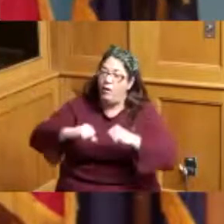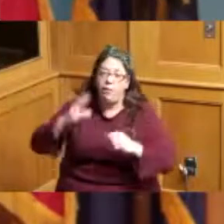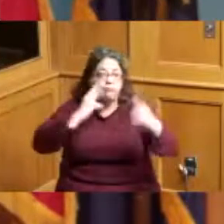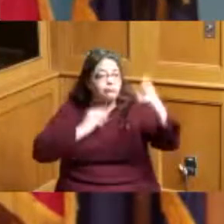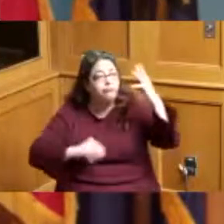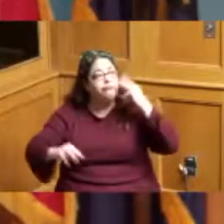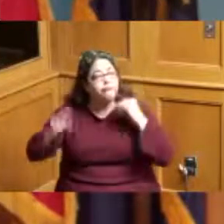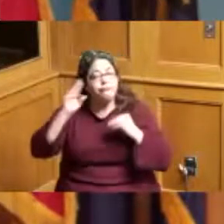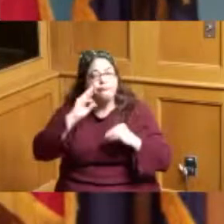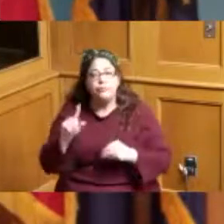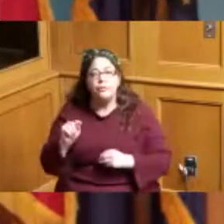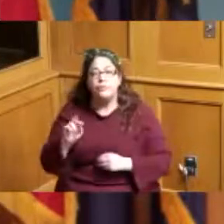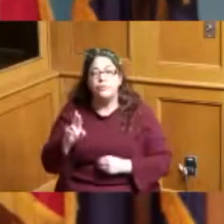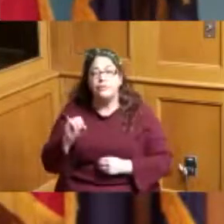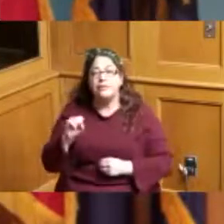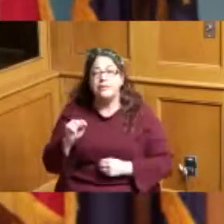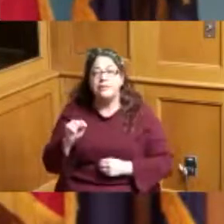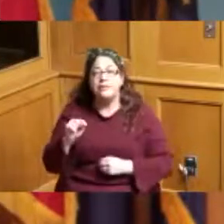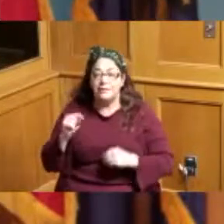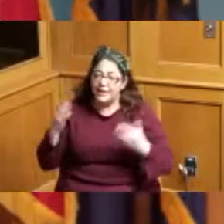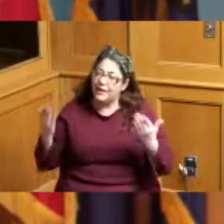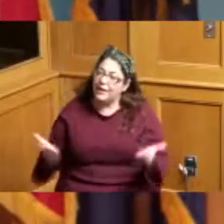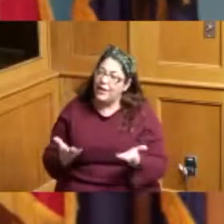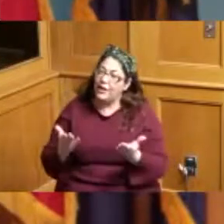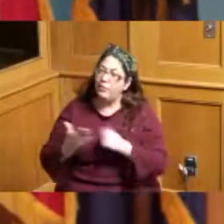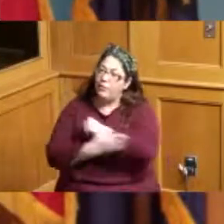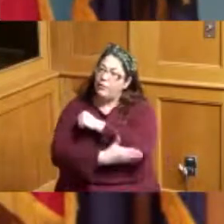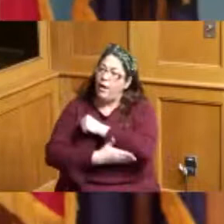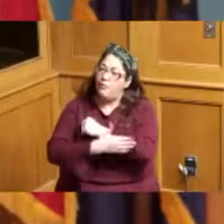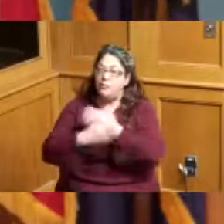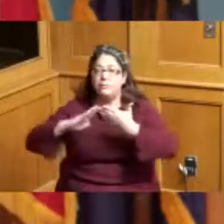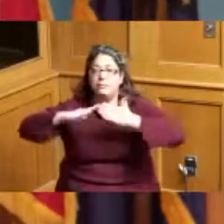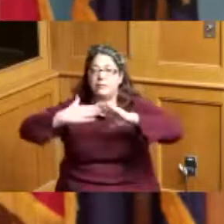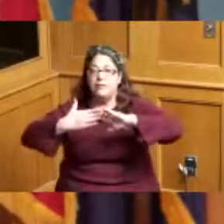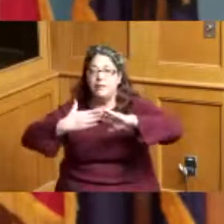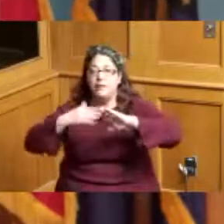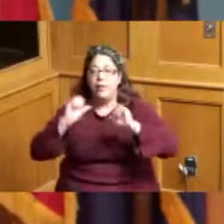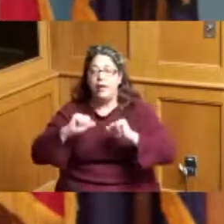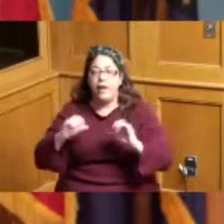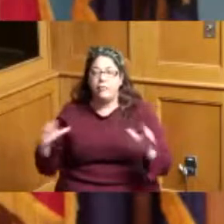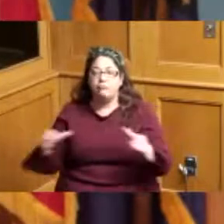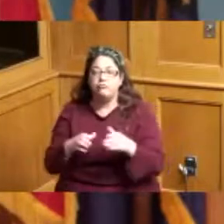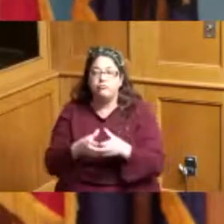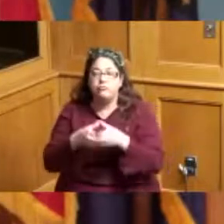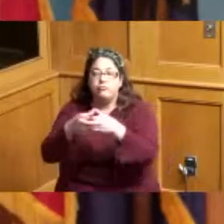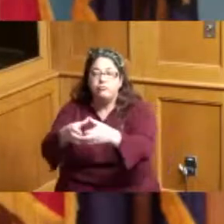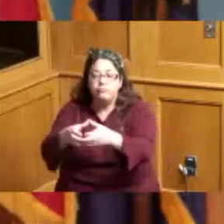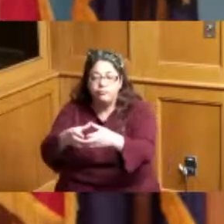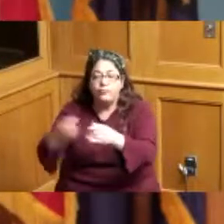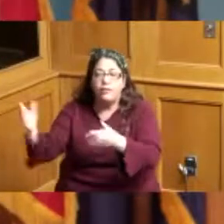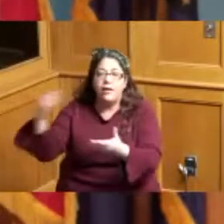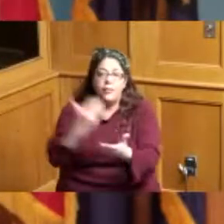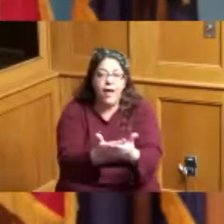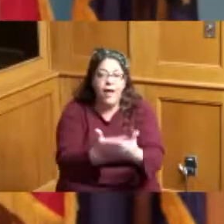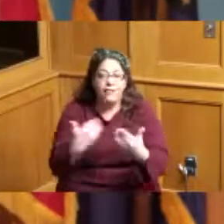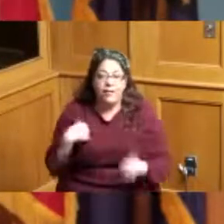of our county and our city we can put a package together that gets you here on Thursday and you